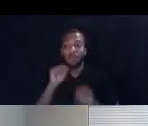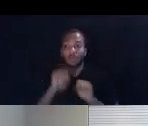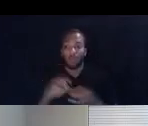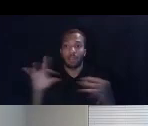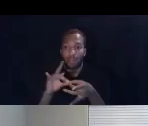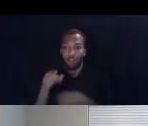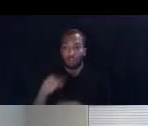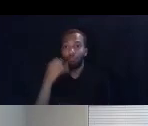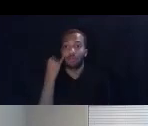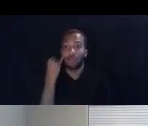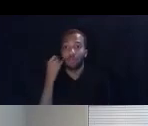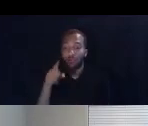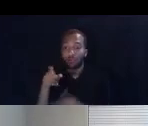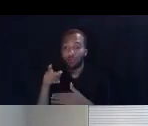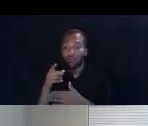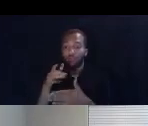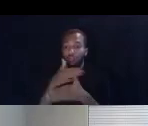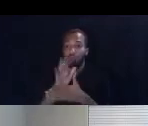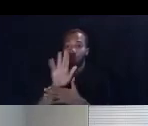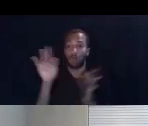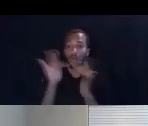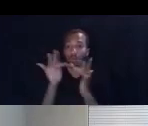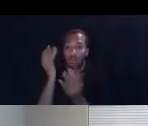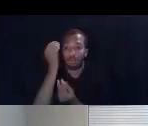if you share your contact info with someone smart